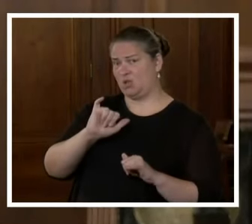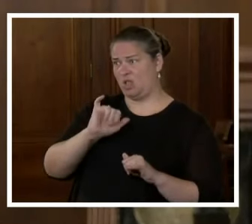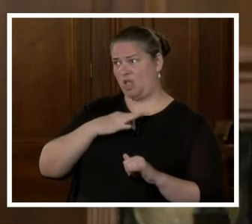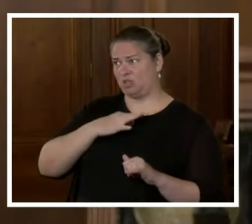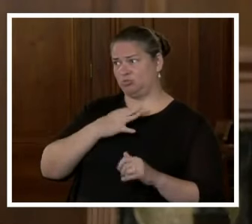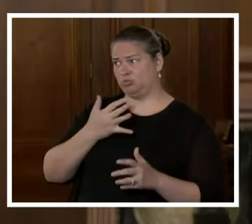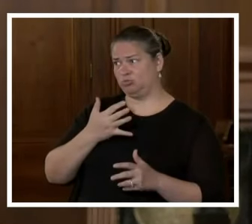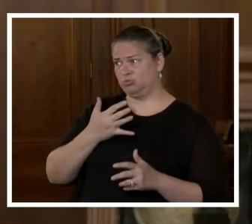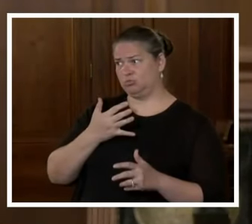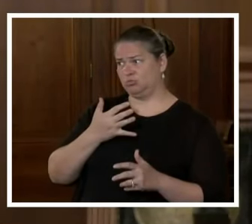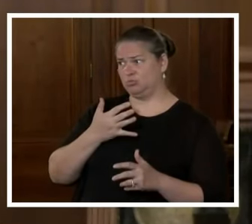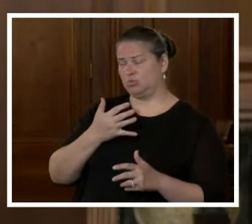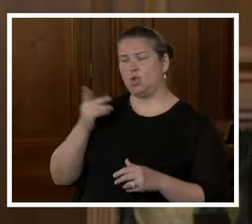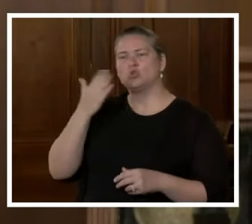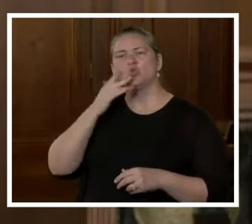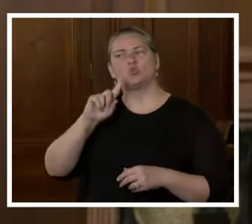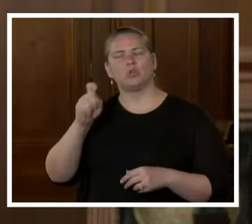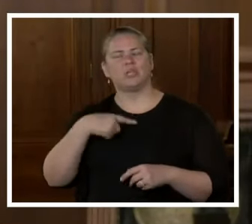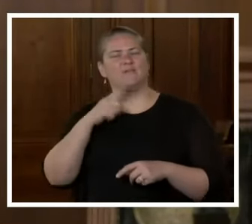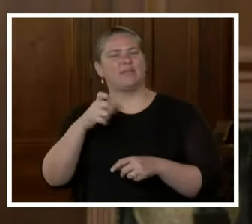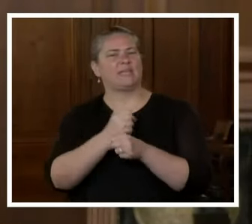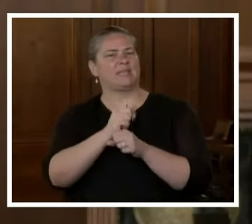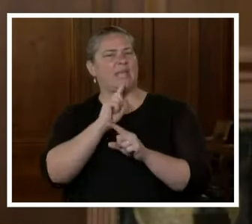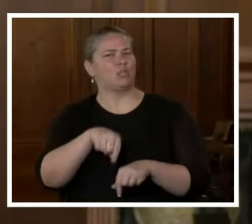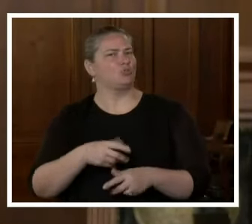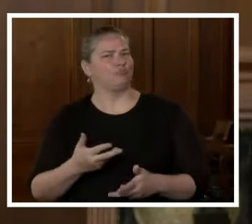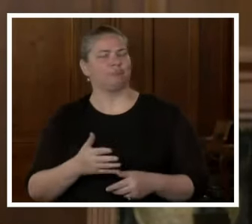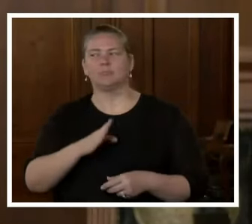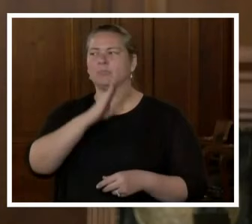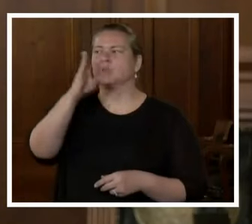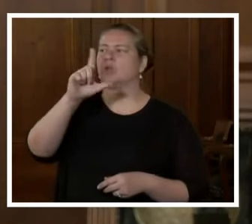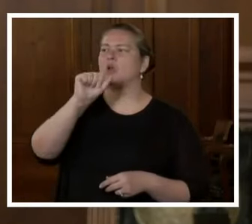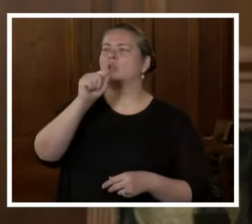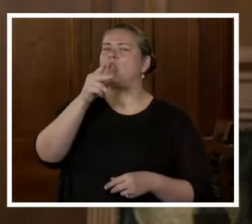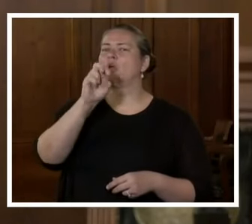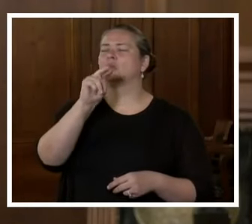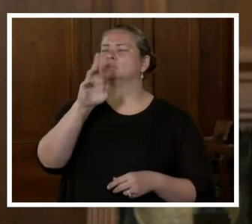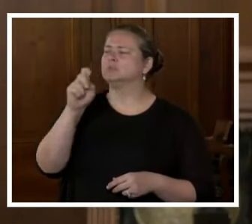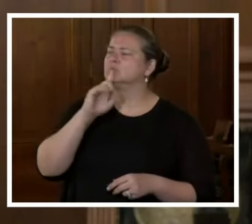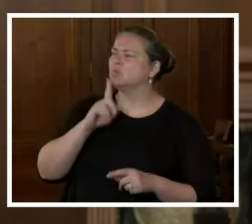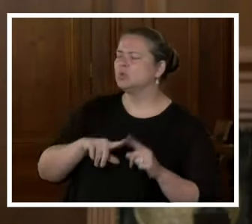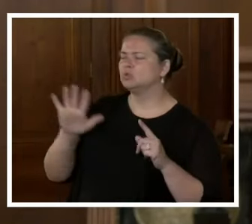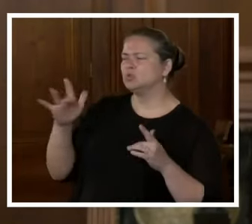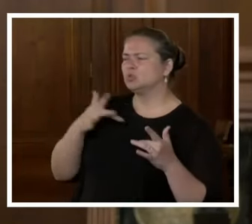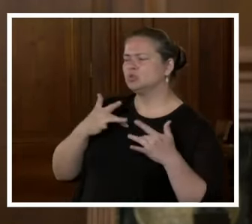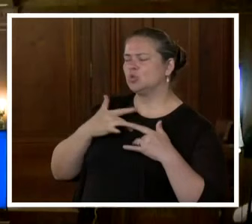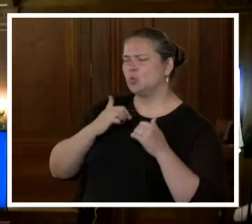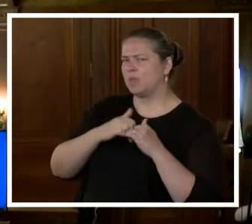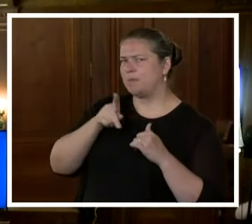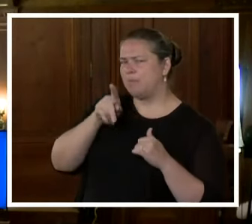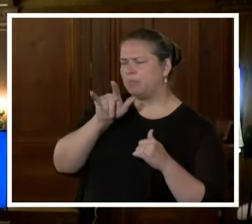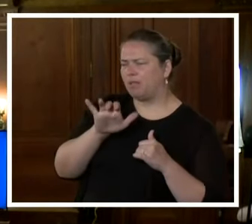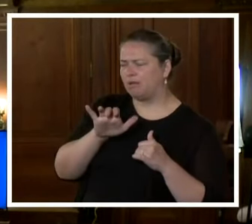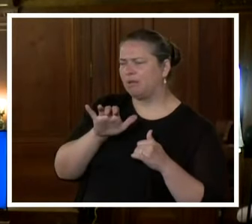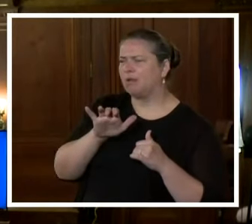LISTENERRING ON THE SINGING BRIDGE, AND I REMEMBER THE INVITATION ON THAT SAID YOU'RE NOT GOING TO WEAR A MASK, DON'T COME.